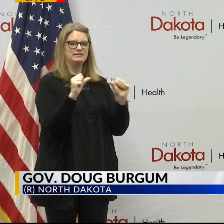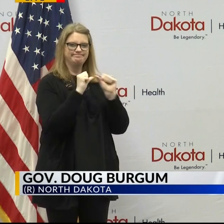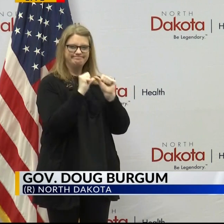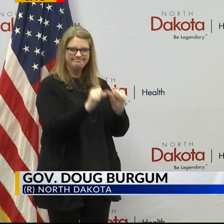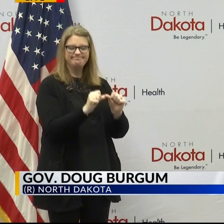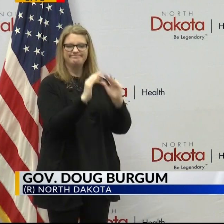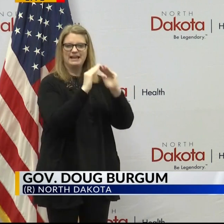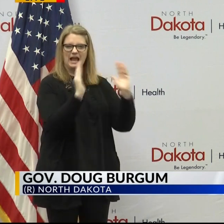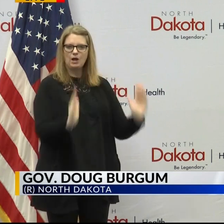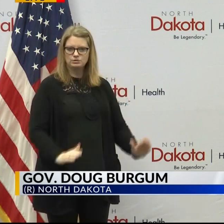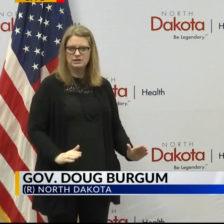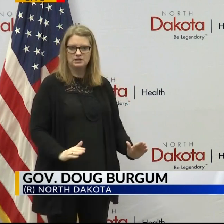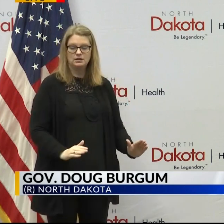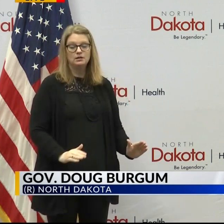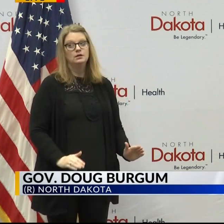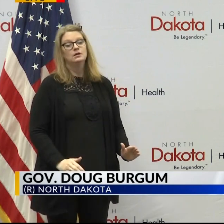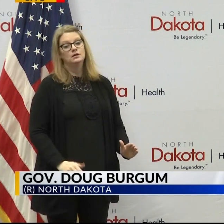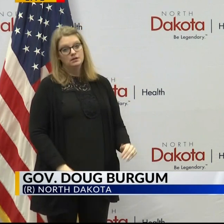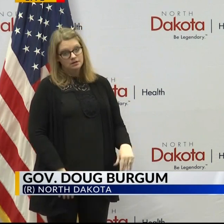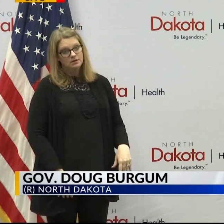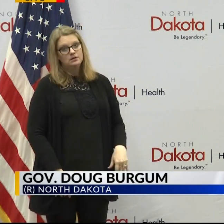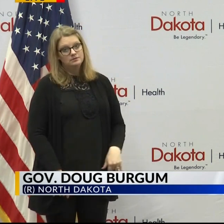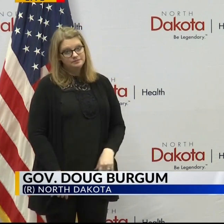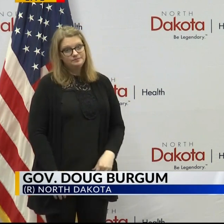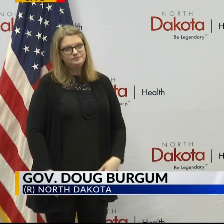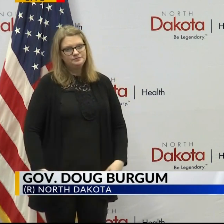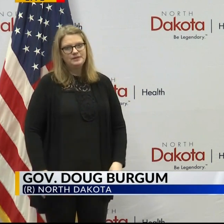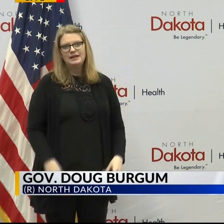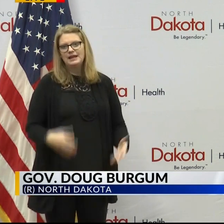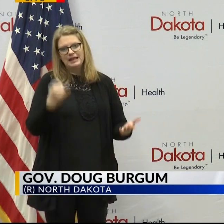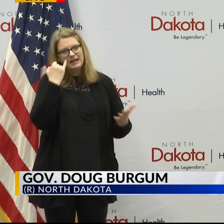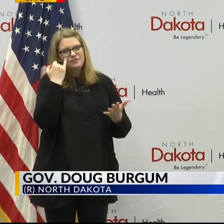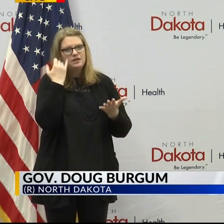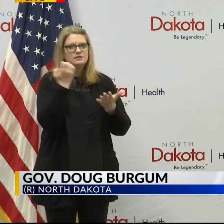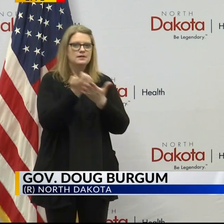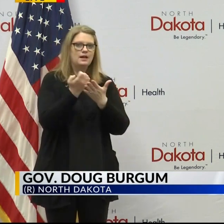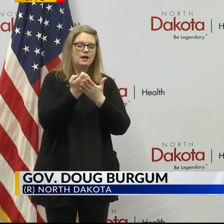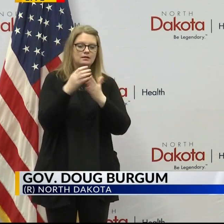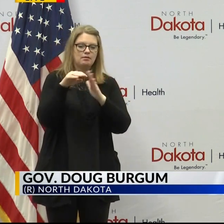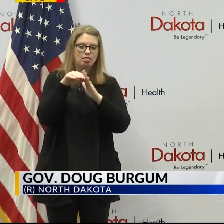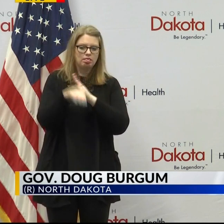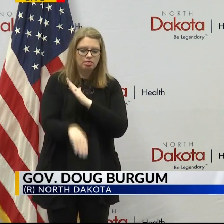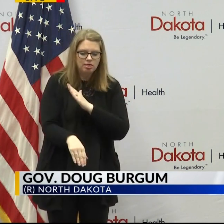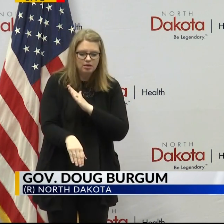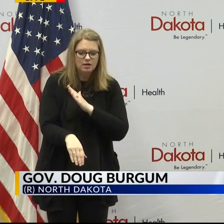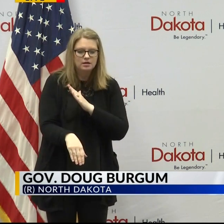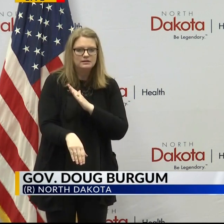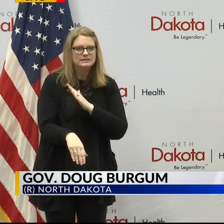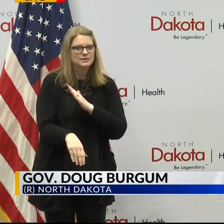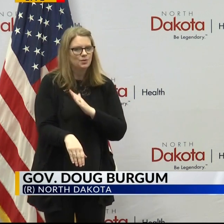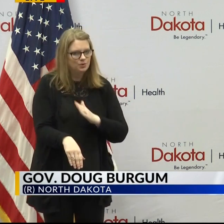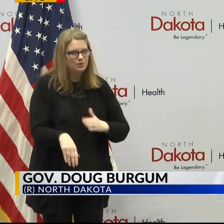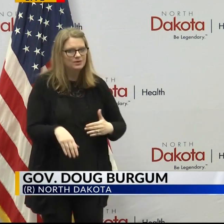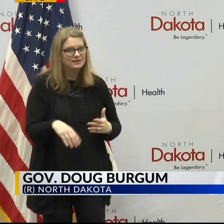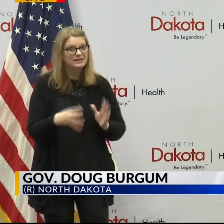THE FUNDAMENTALS OF HEALTH IS ACCESS TO SAFE AND STABLE HOUSING, AND IT'S CHALLENGING